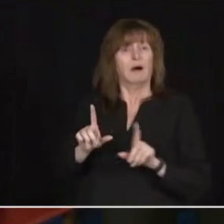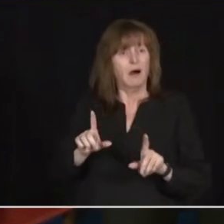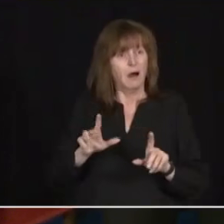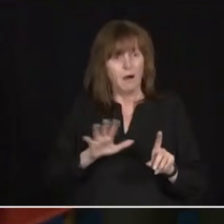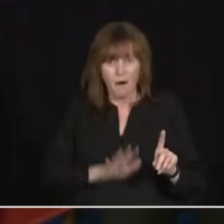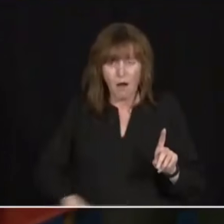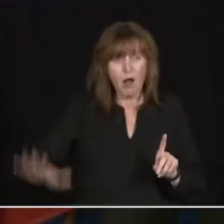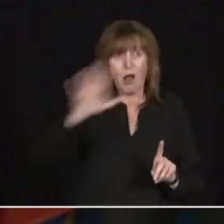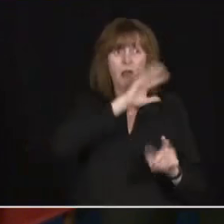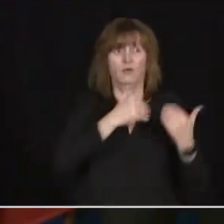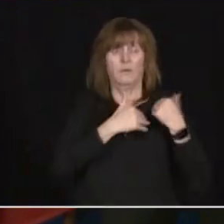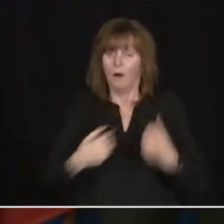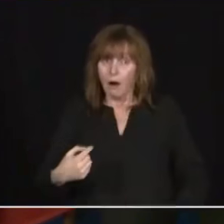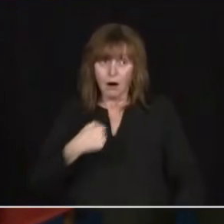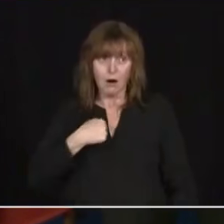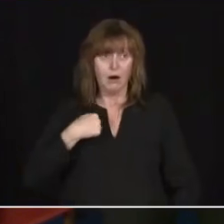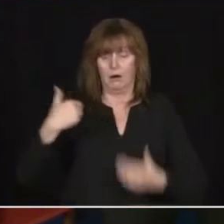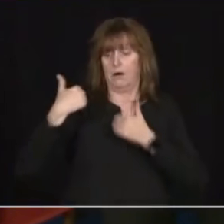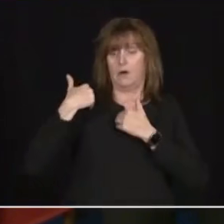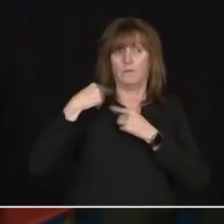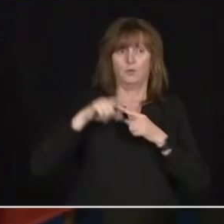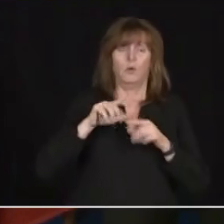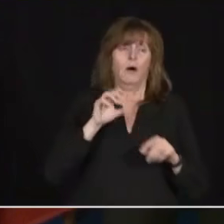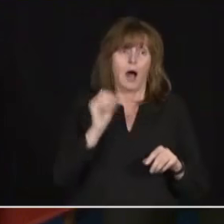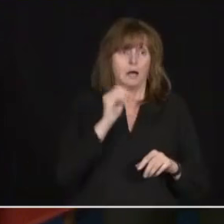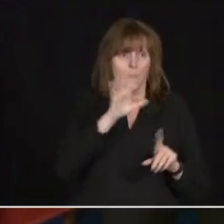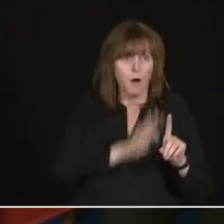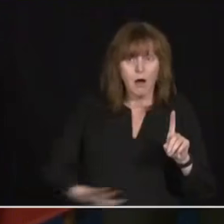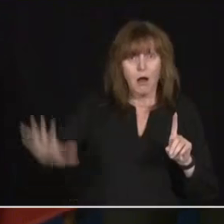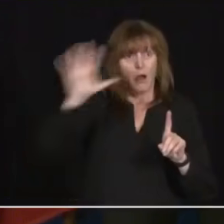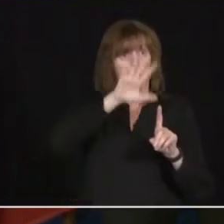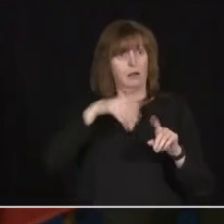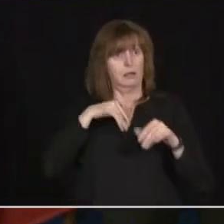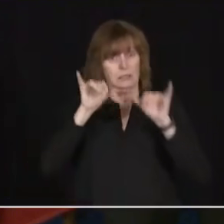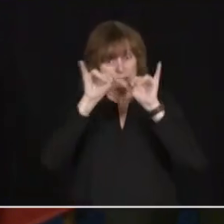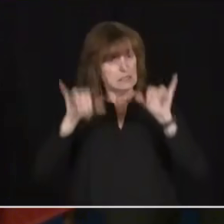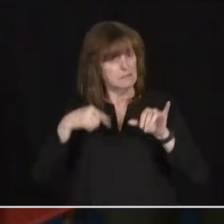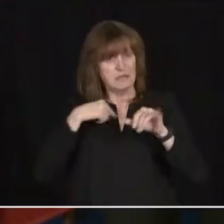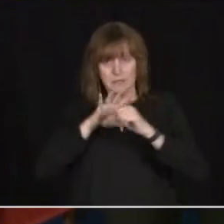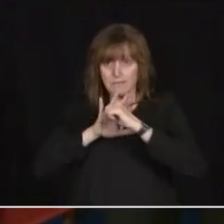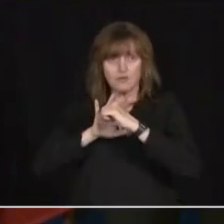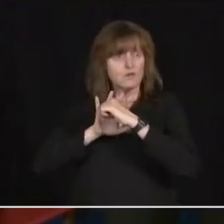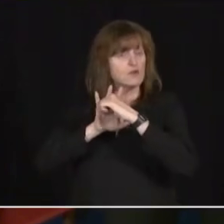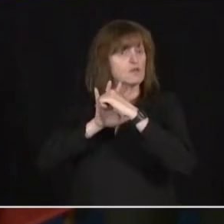I'm accountable for this whole province and I'm going to push the system. We will continue